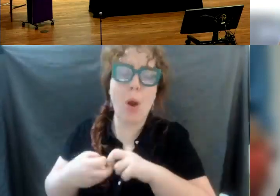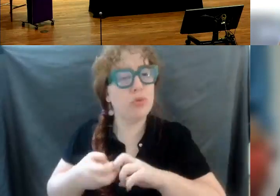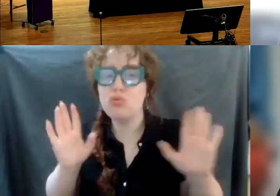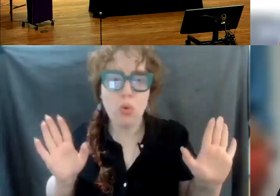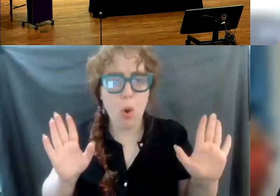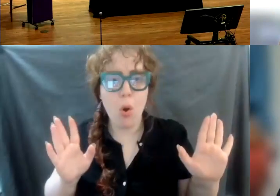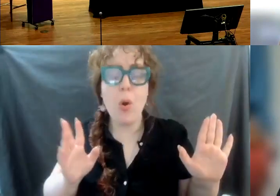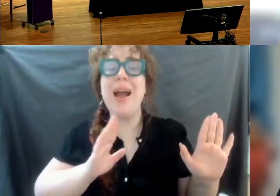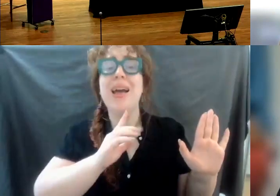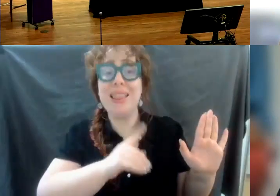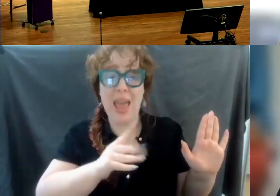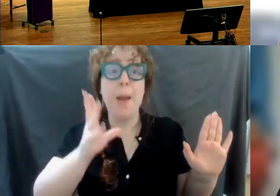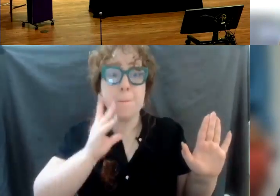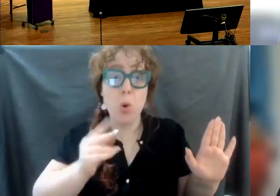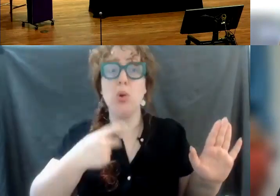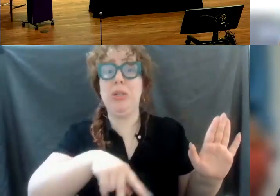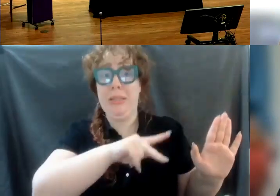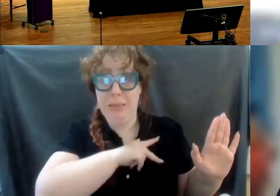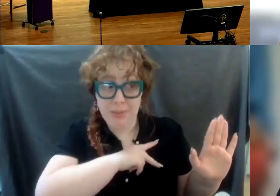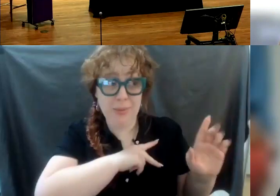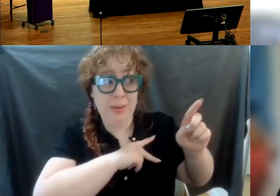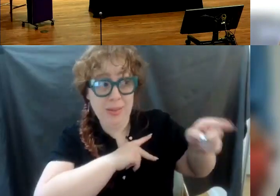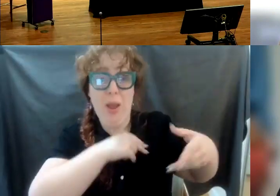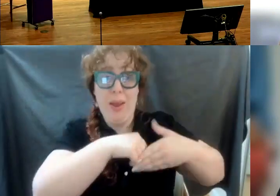with lived experiences in these positions to actually make change.